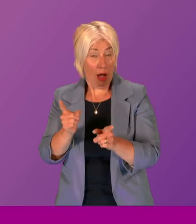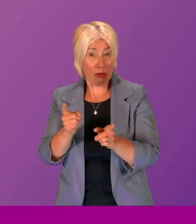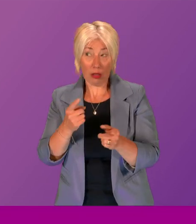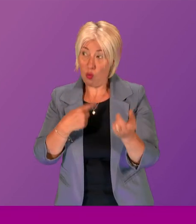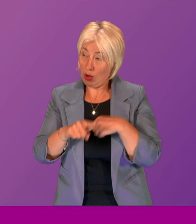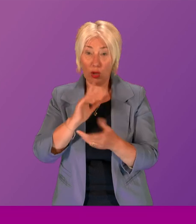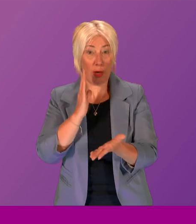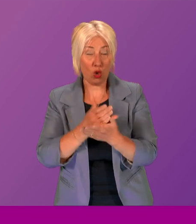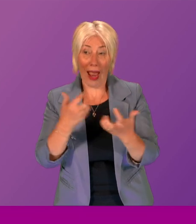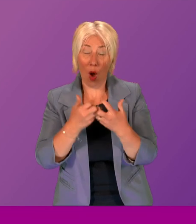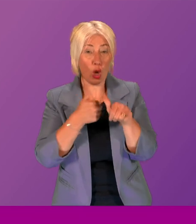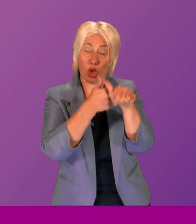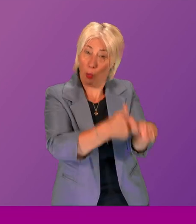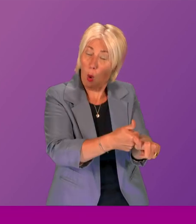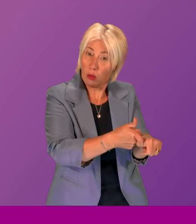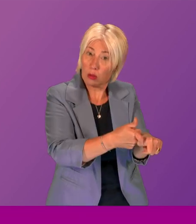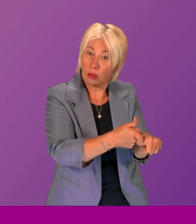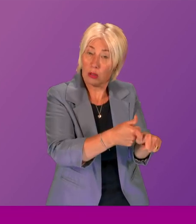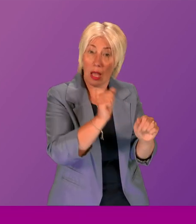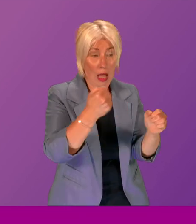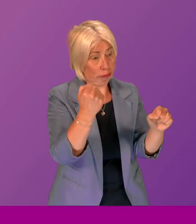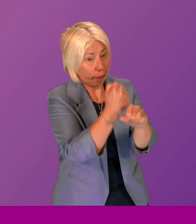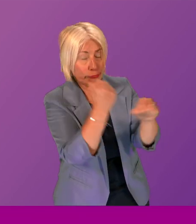that we can support the Glasgow School of Art in the restoration of the Mack,